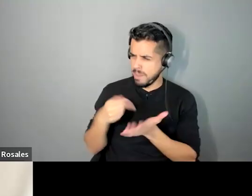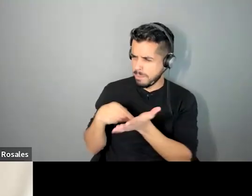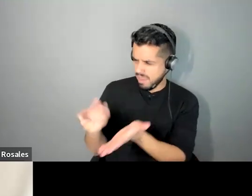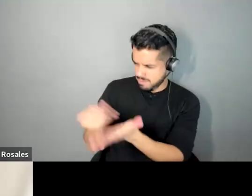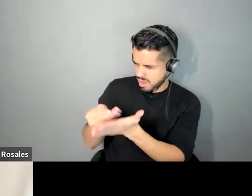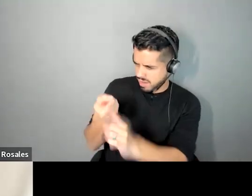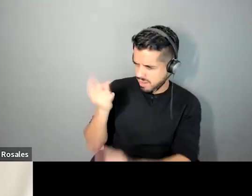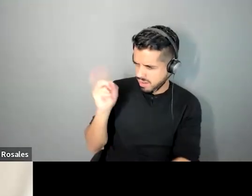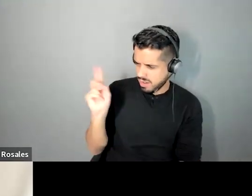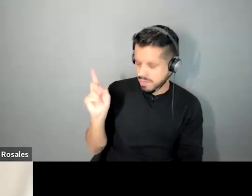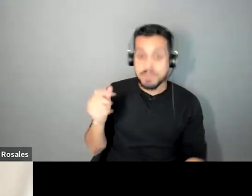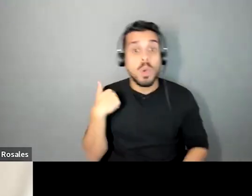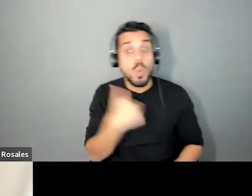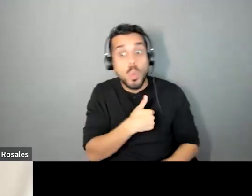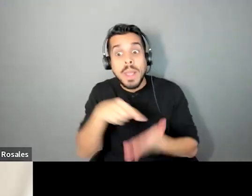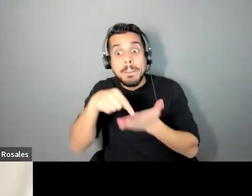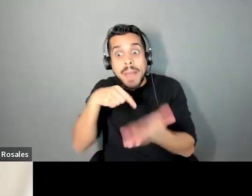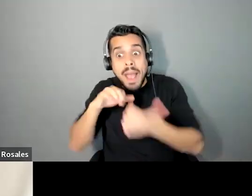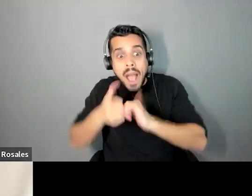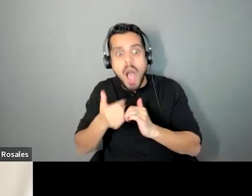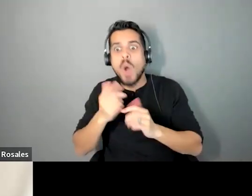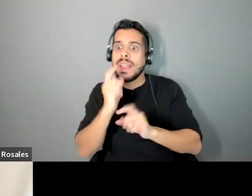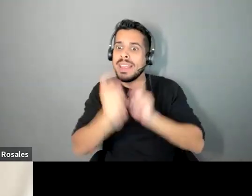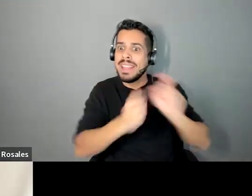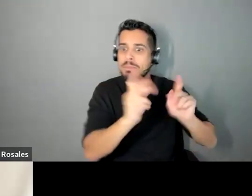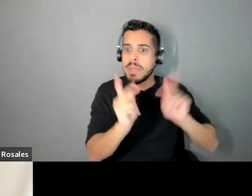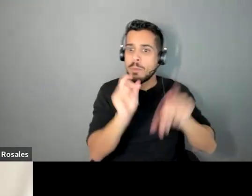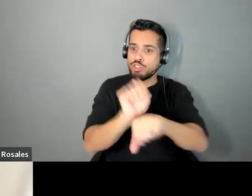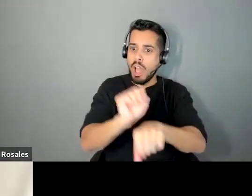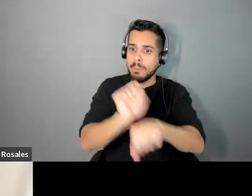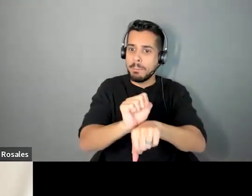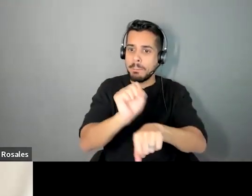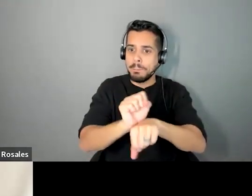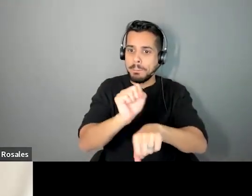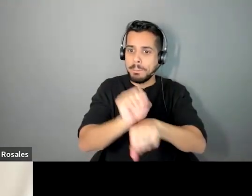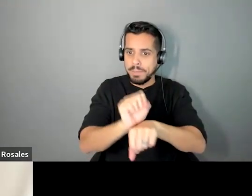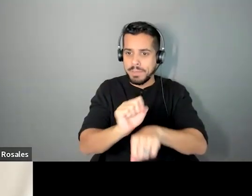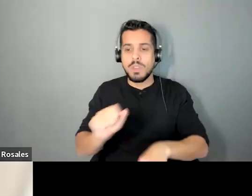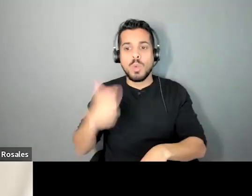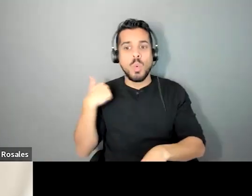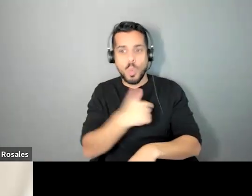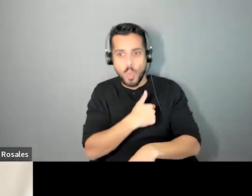Well, we get paid by getting people jobs. So we're-- we're-- we're-- we're-- we take a for profit approach,